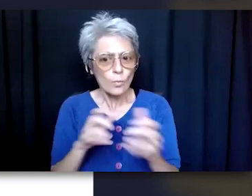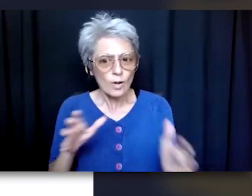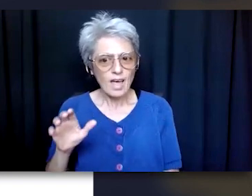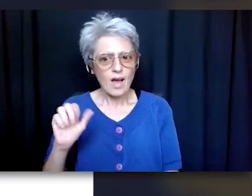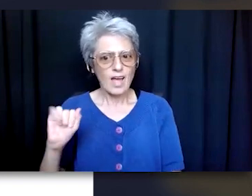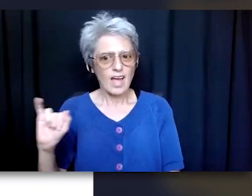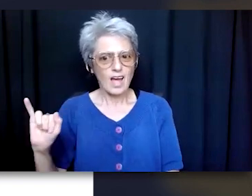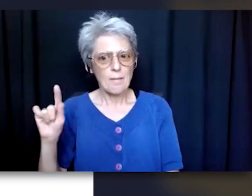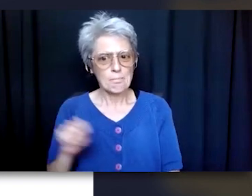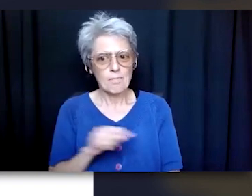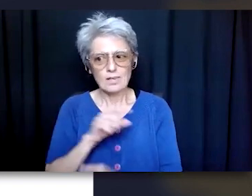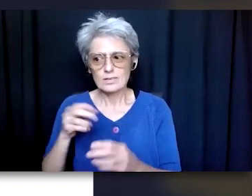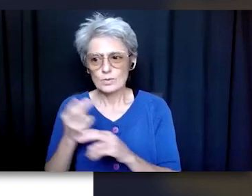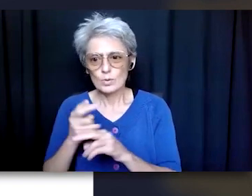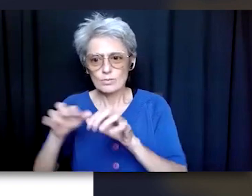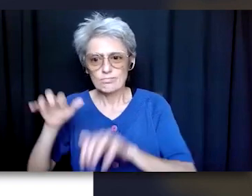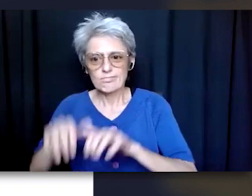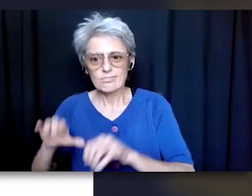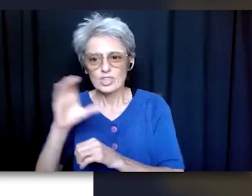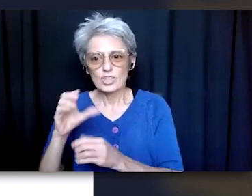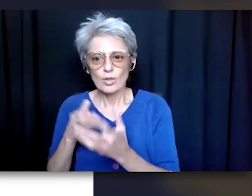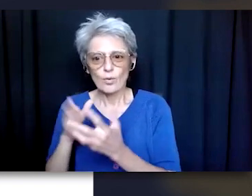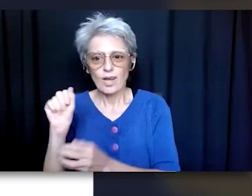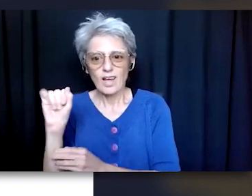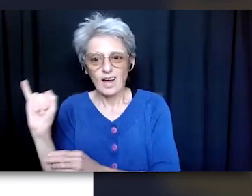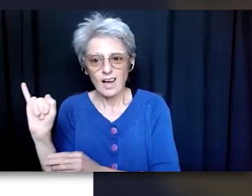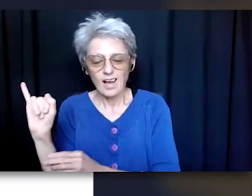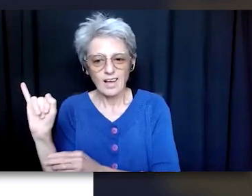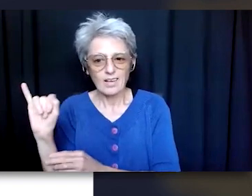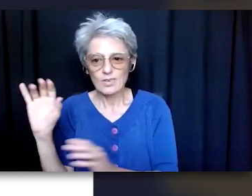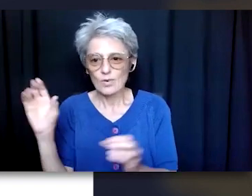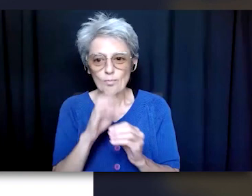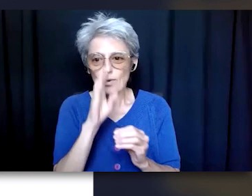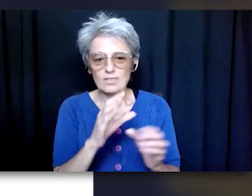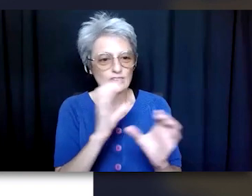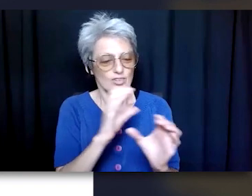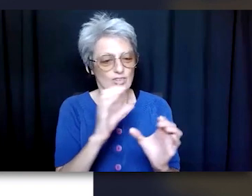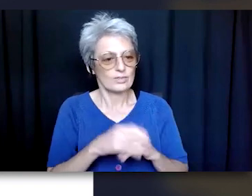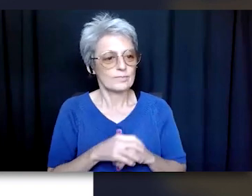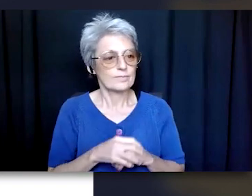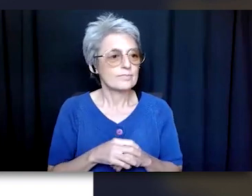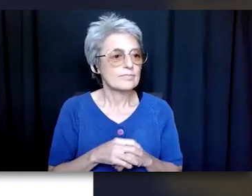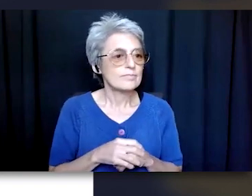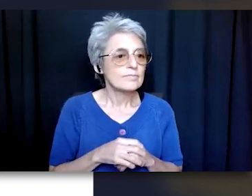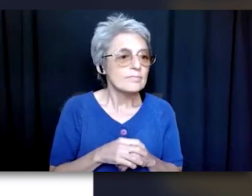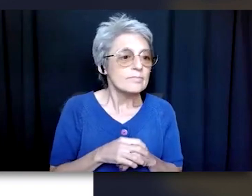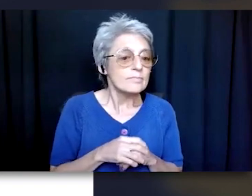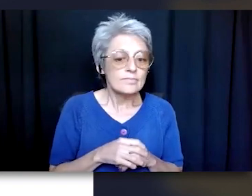All right, email drafts created, Facebook stickers, debug code, reframe my thoughts,